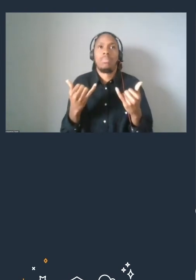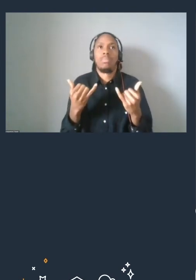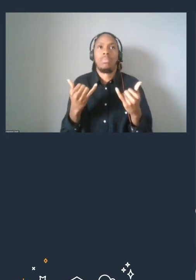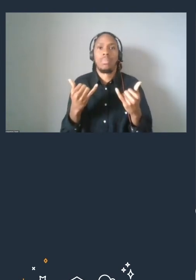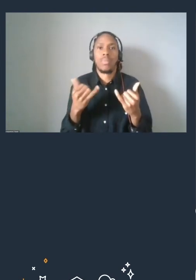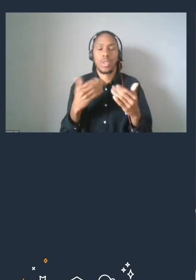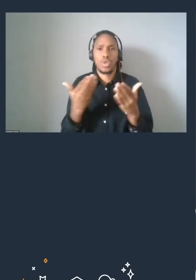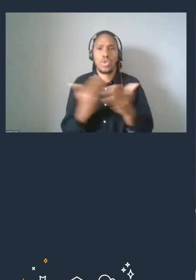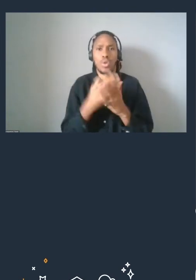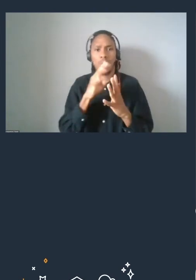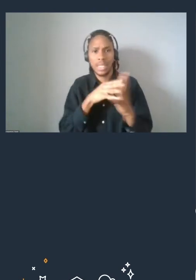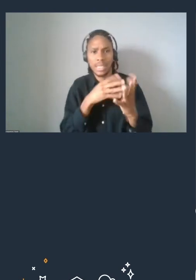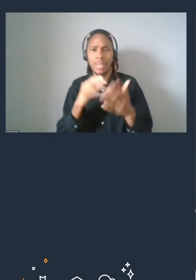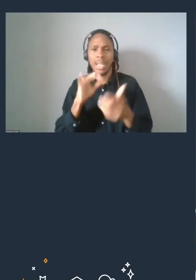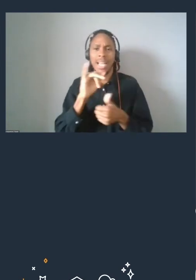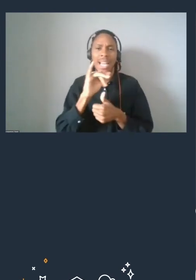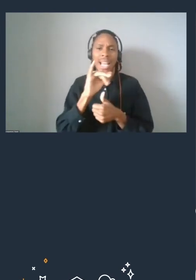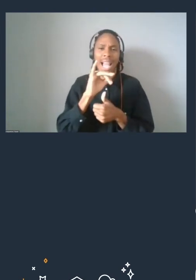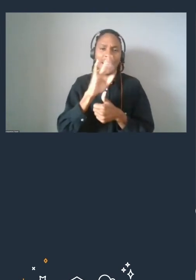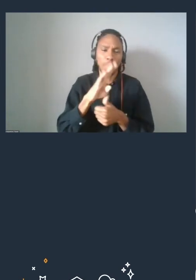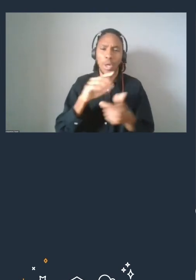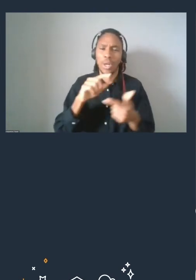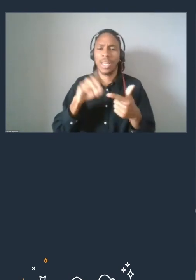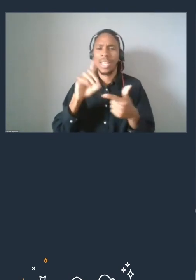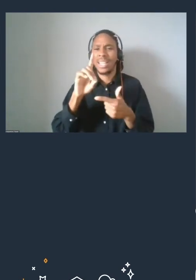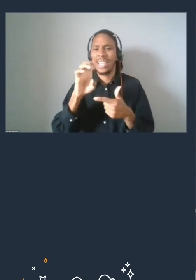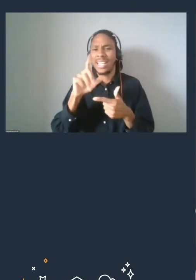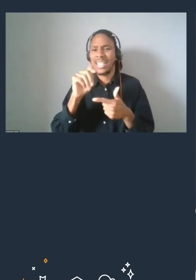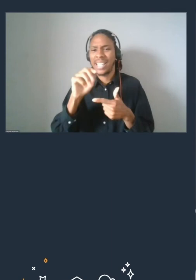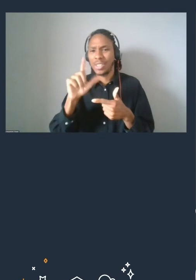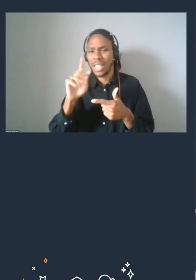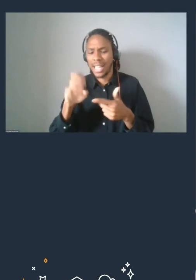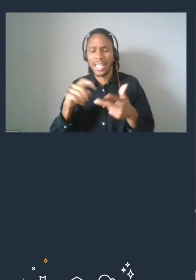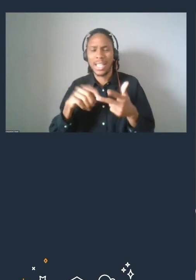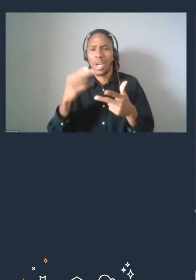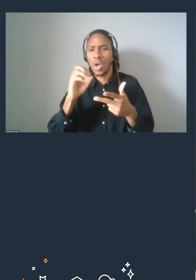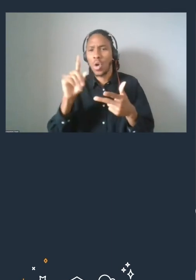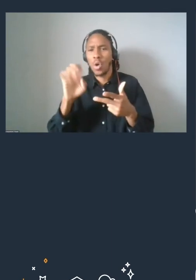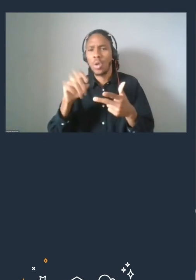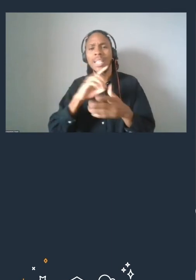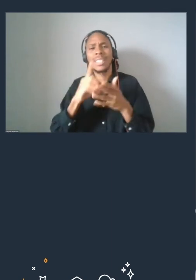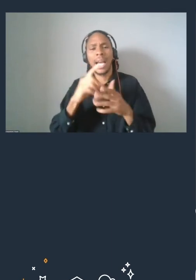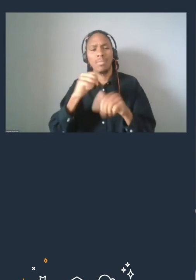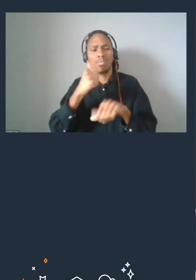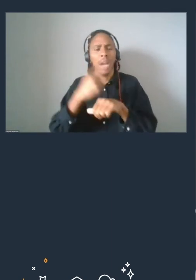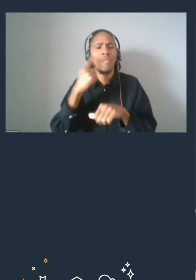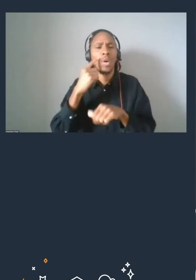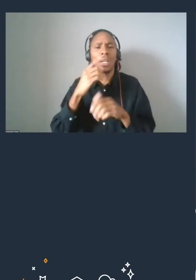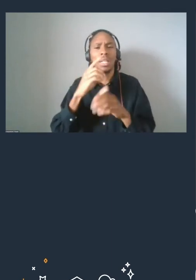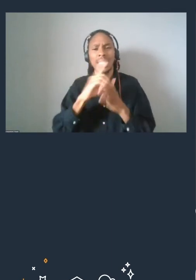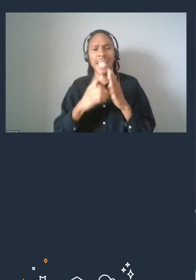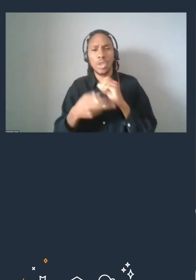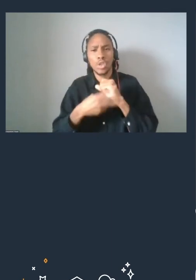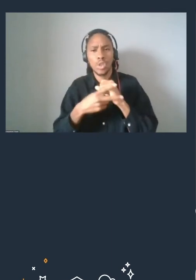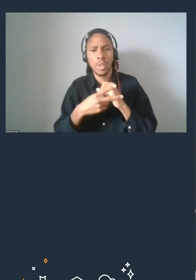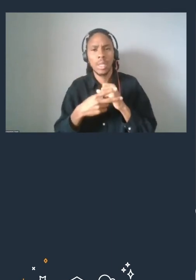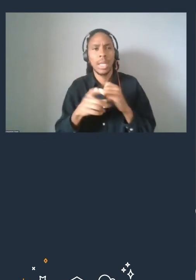like Iceberg, Delta Lake, Hudi, they're designed for object storage where they offer a lot of these really exciting features